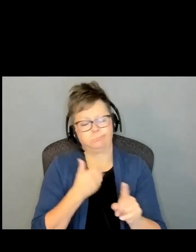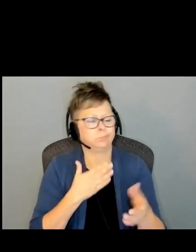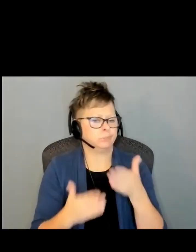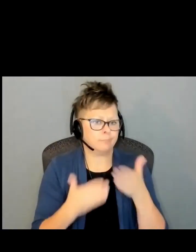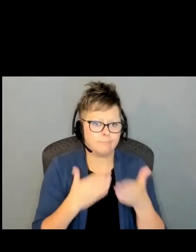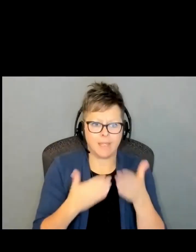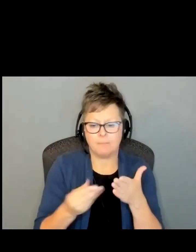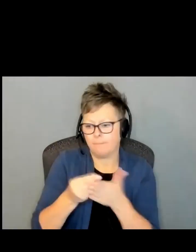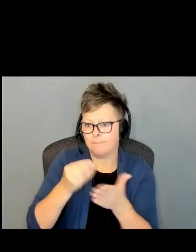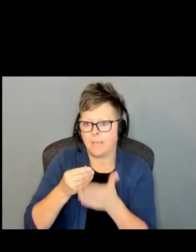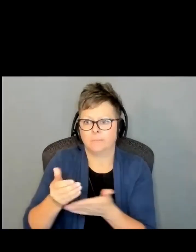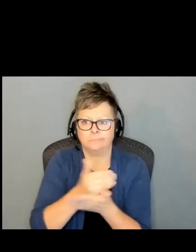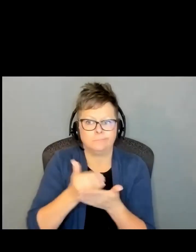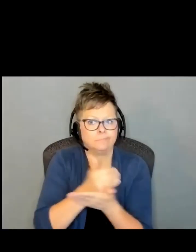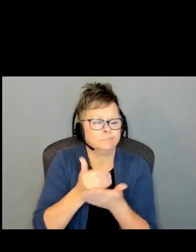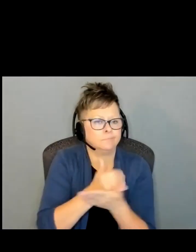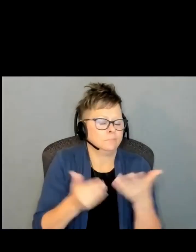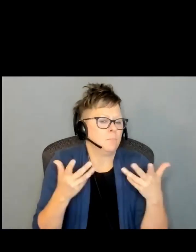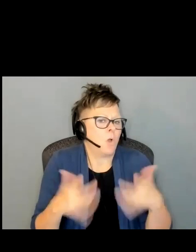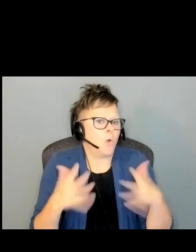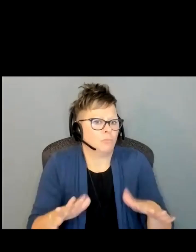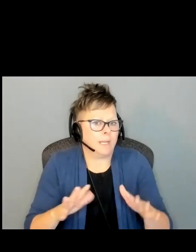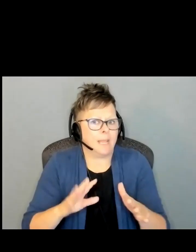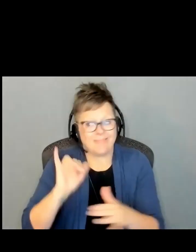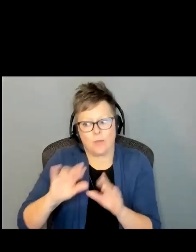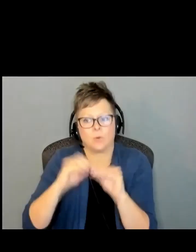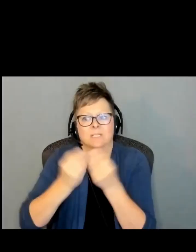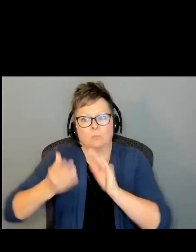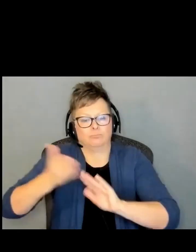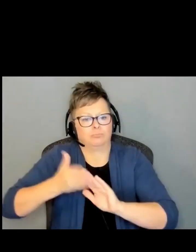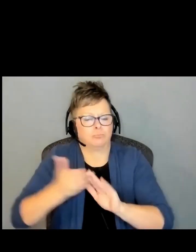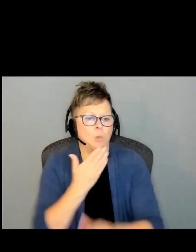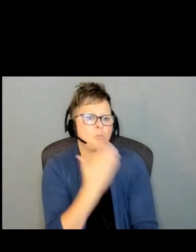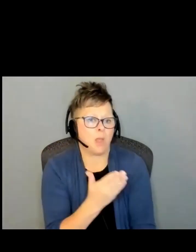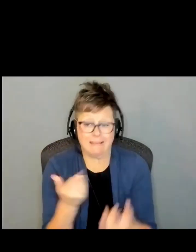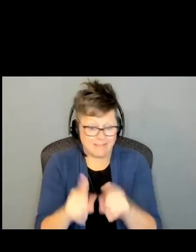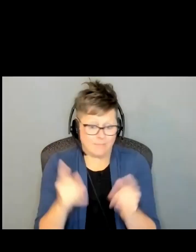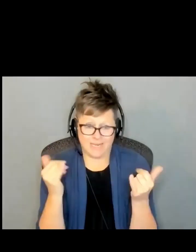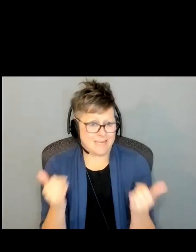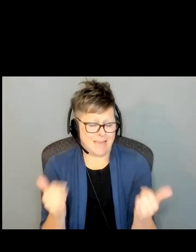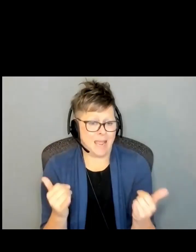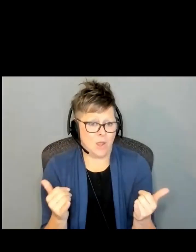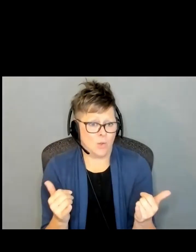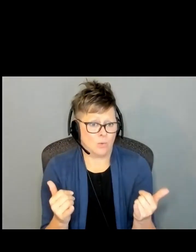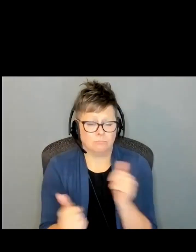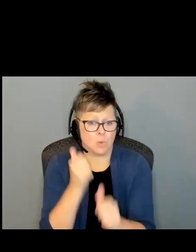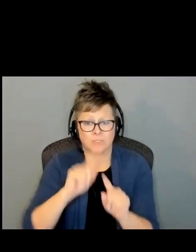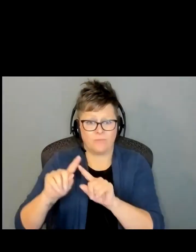funded that is making those organizations operate. It’s happening today as we speak in most of the agencies.